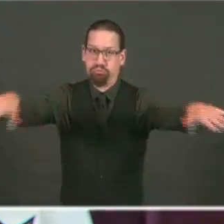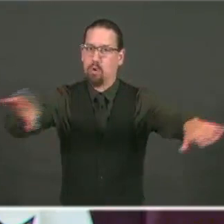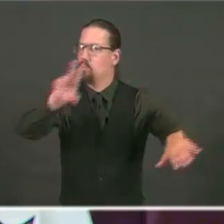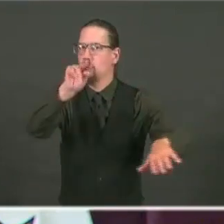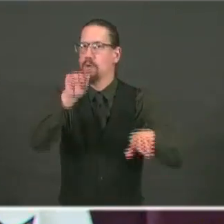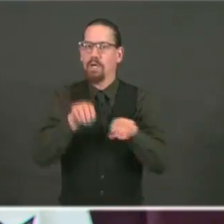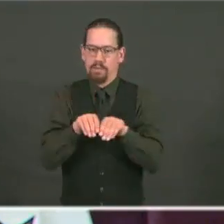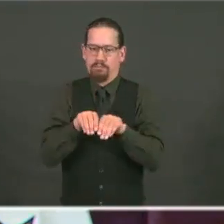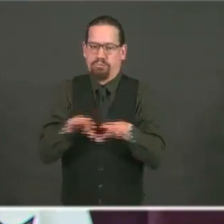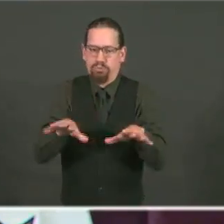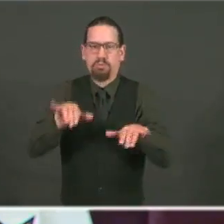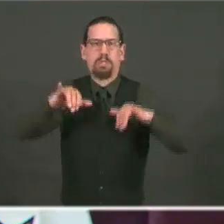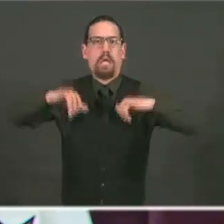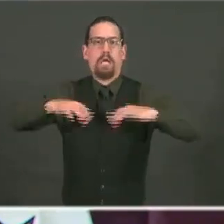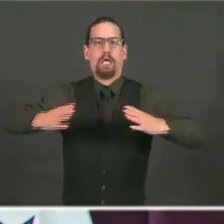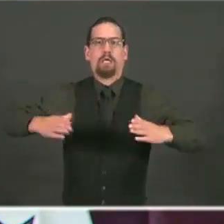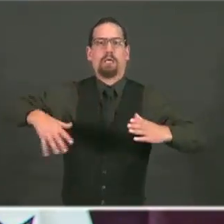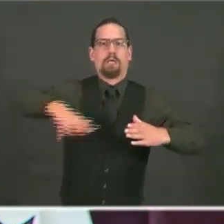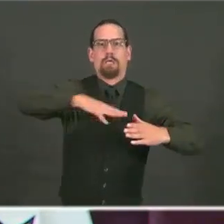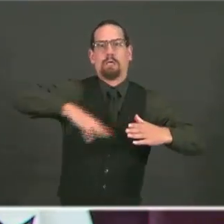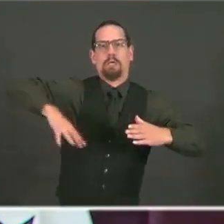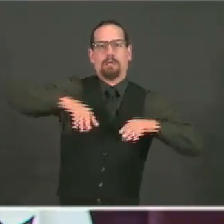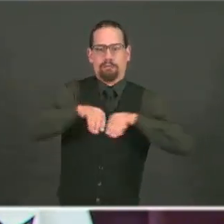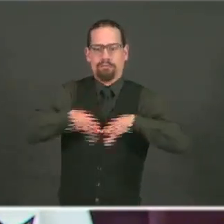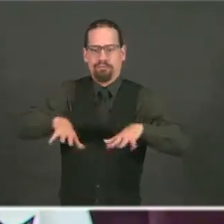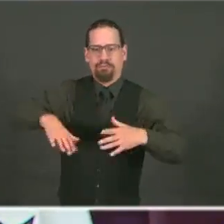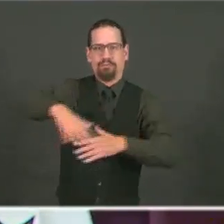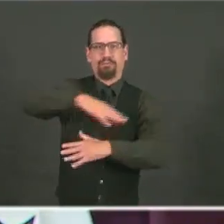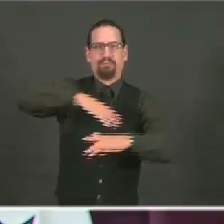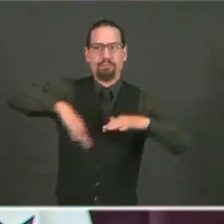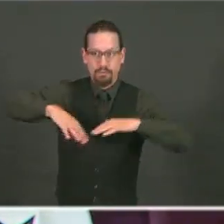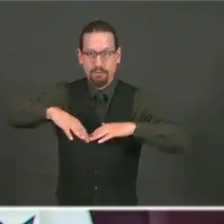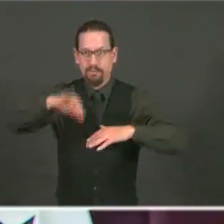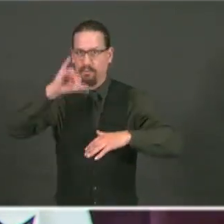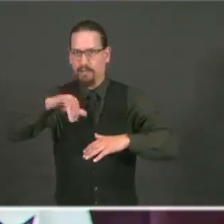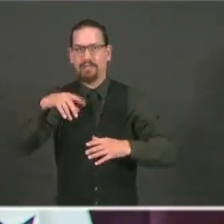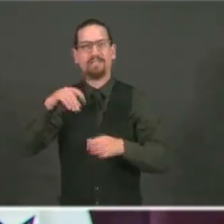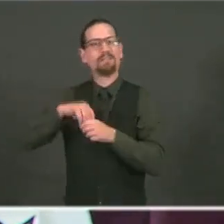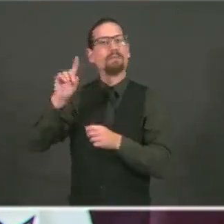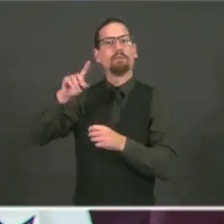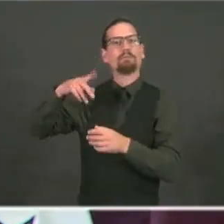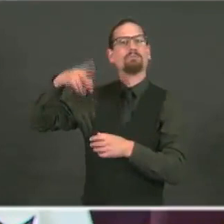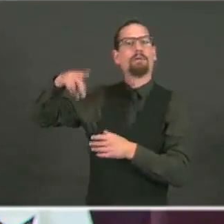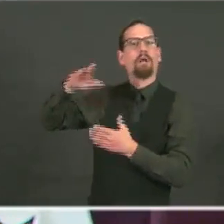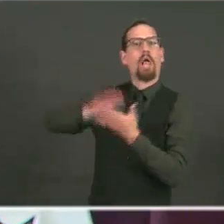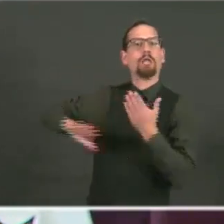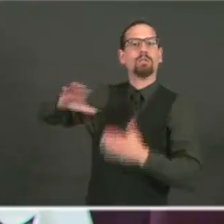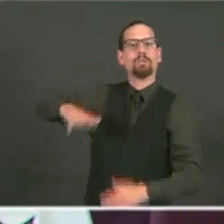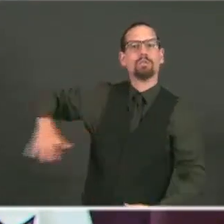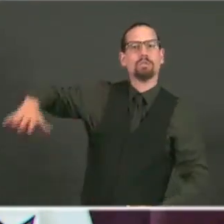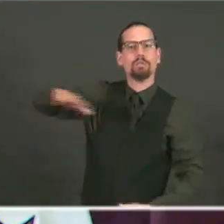PROVIDENCE COLLEGE HAS BEEN COOPERATING AND IS HANDLING IT APPROPRIATELY, AGGRESSIVELY, AND